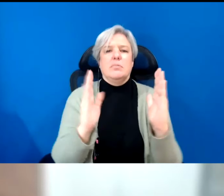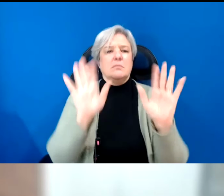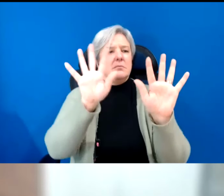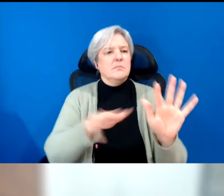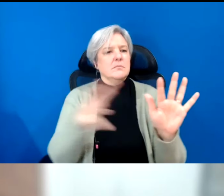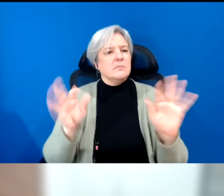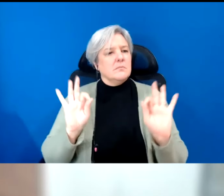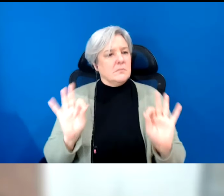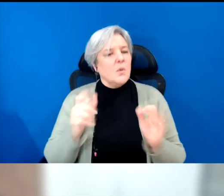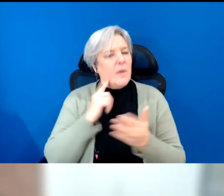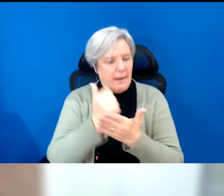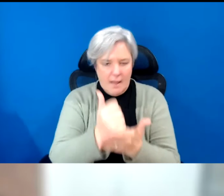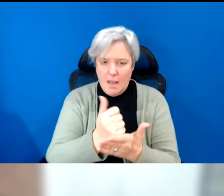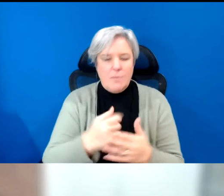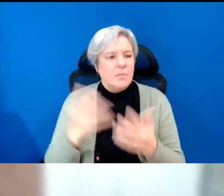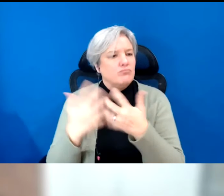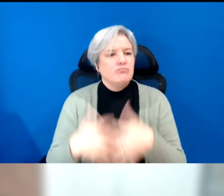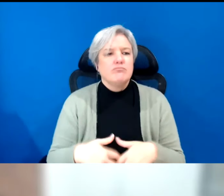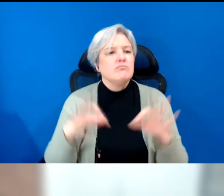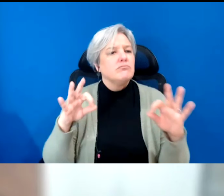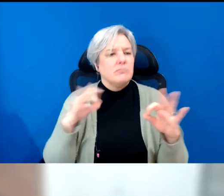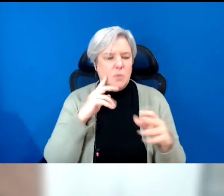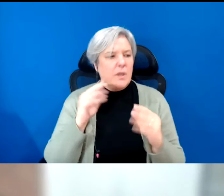To help streamline the grade submission process,